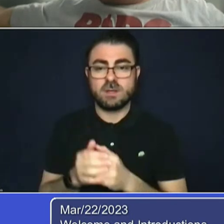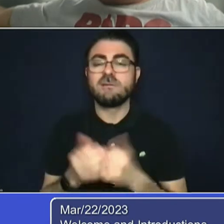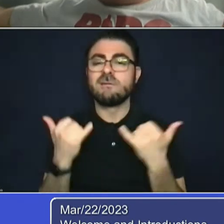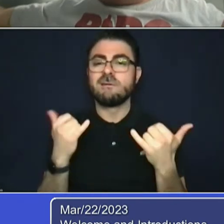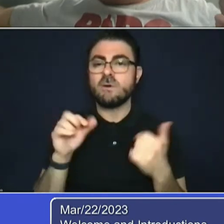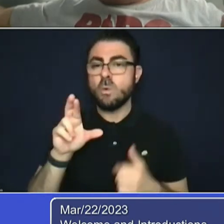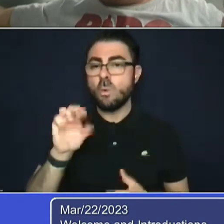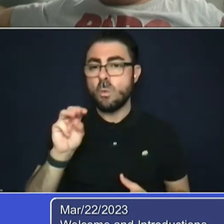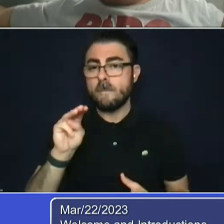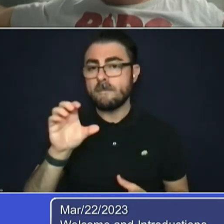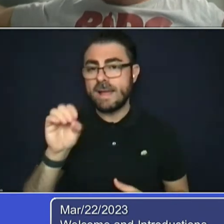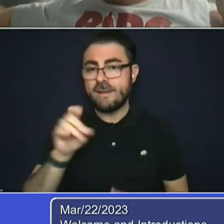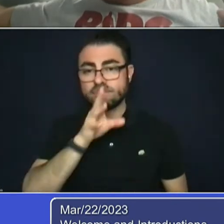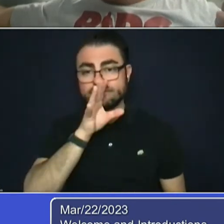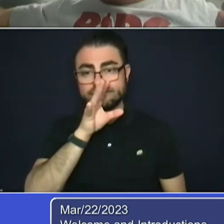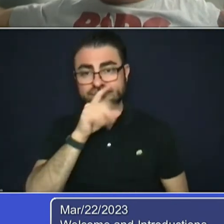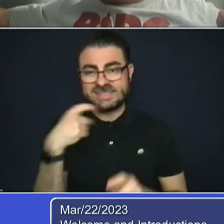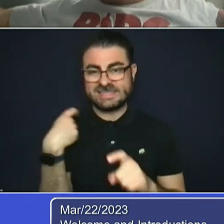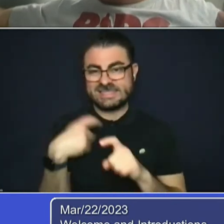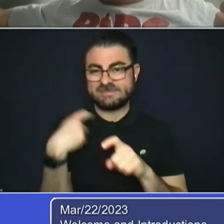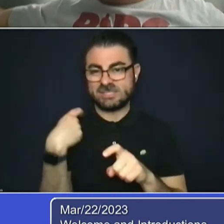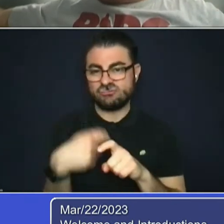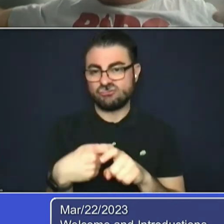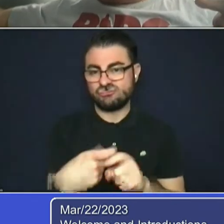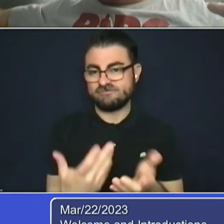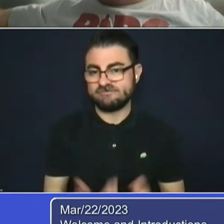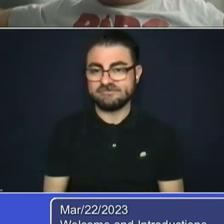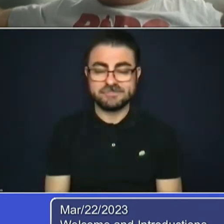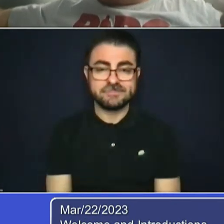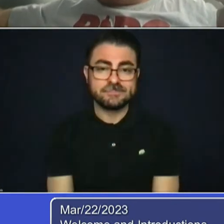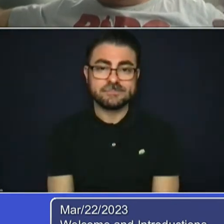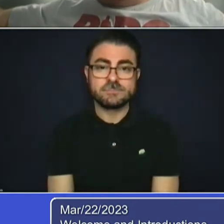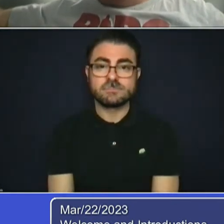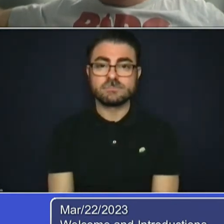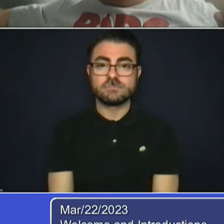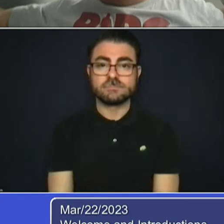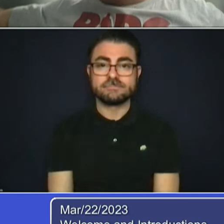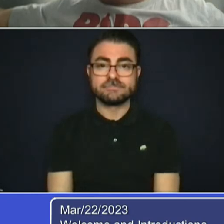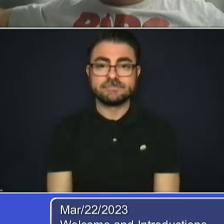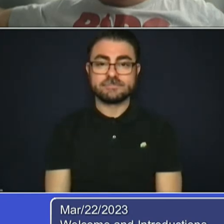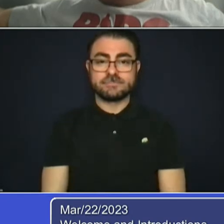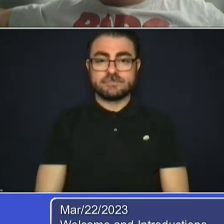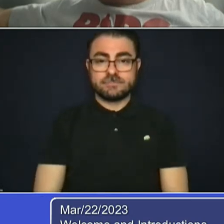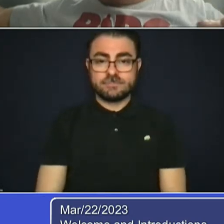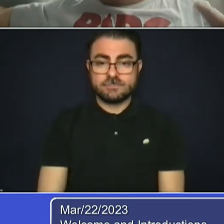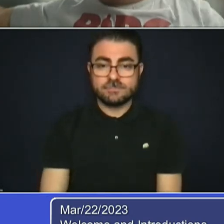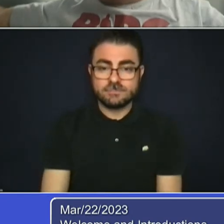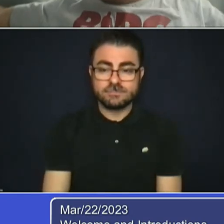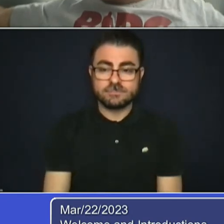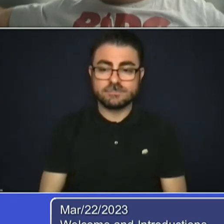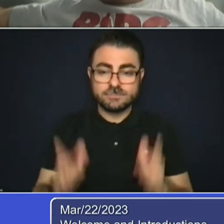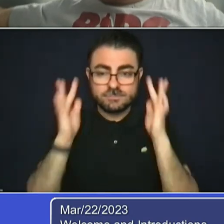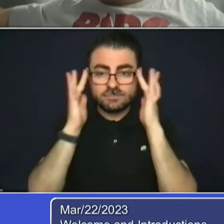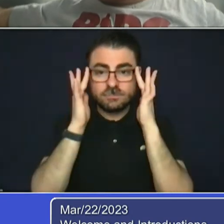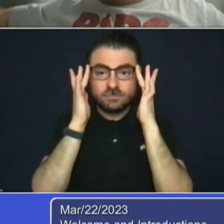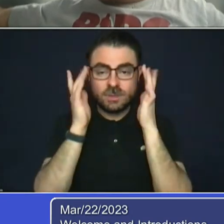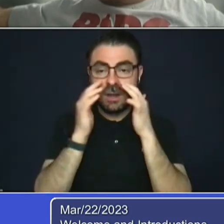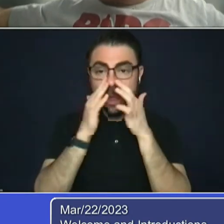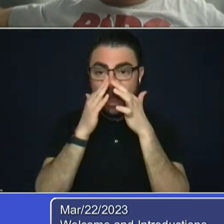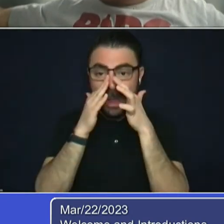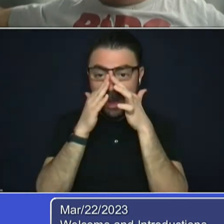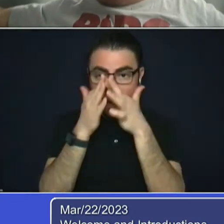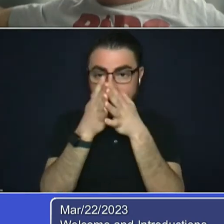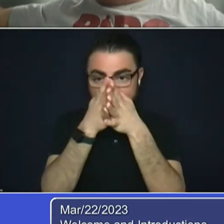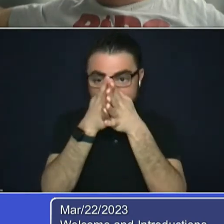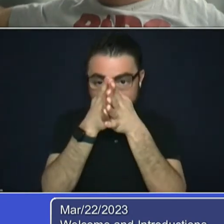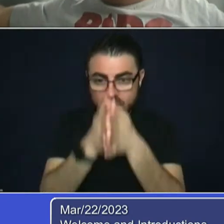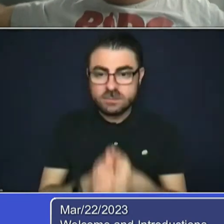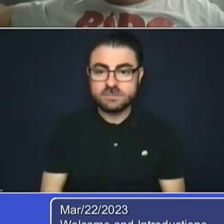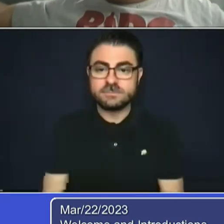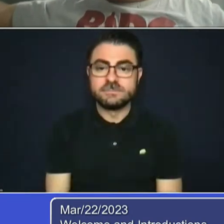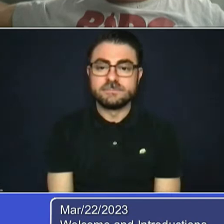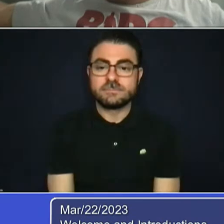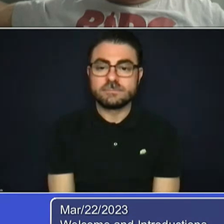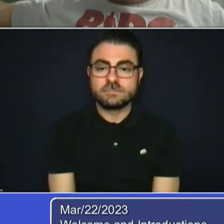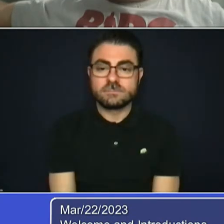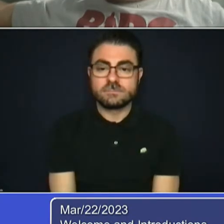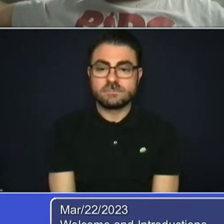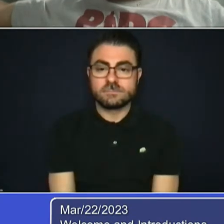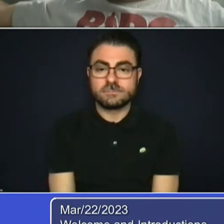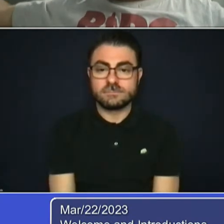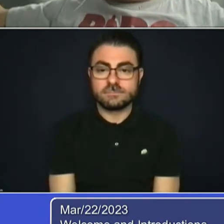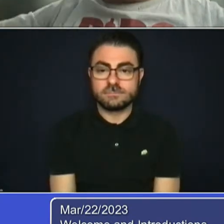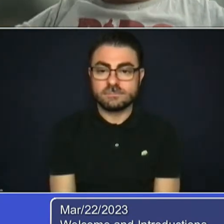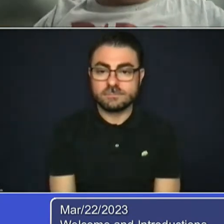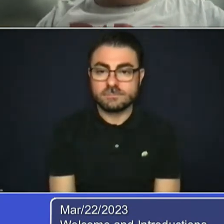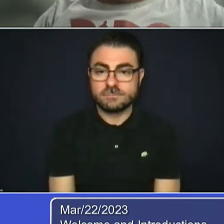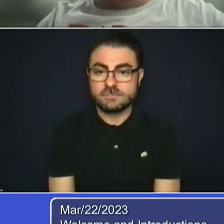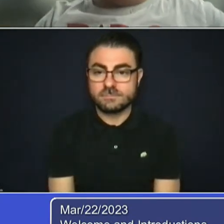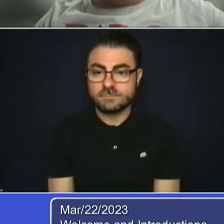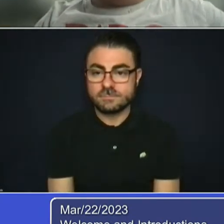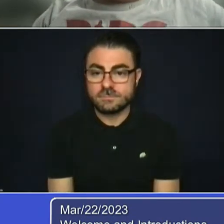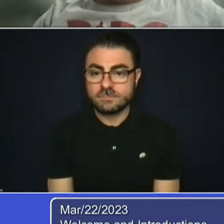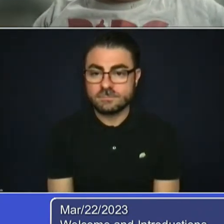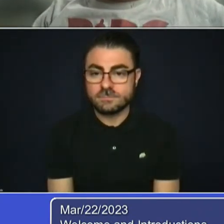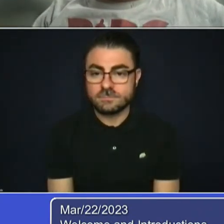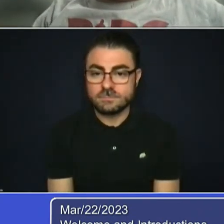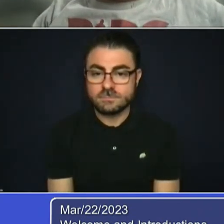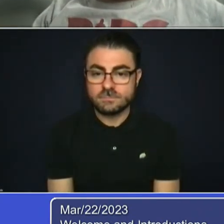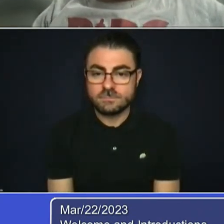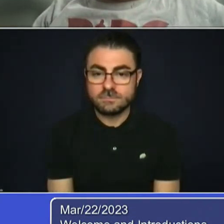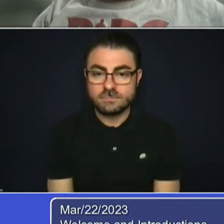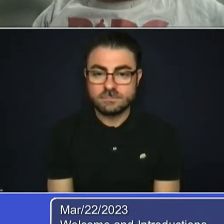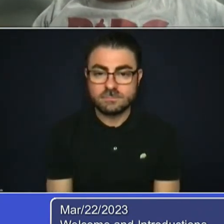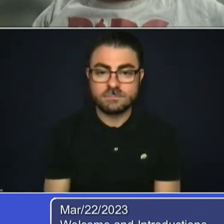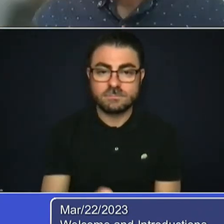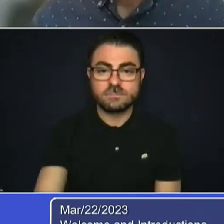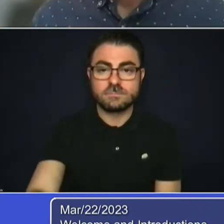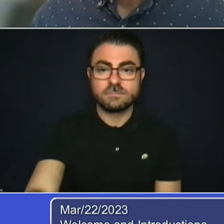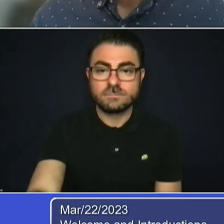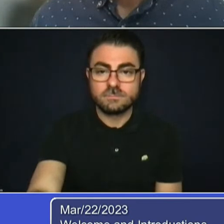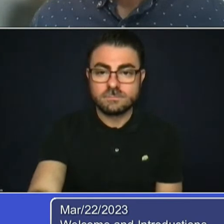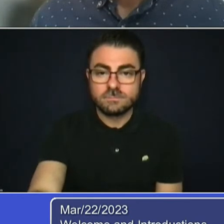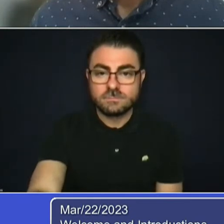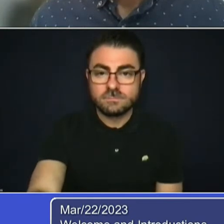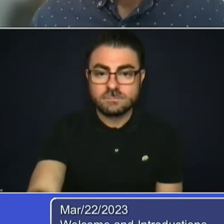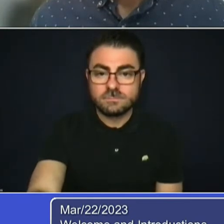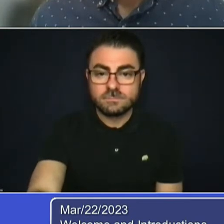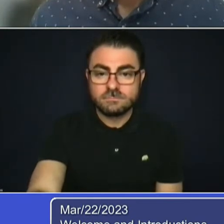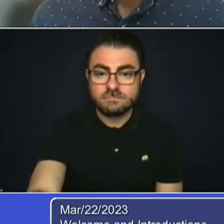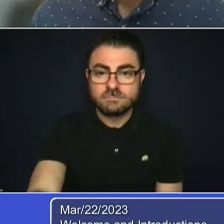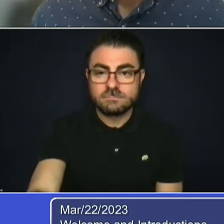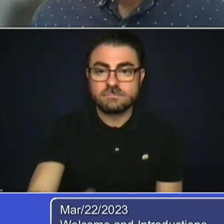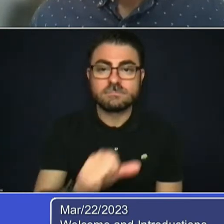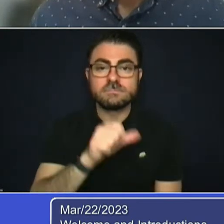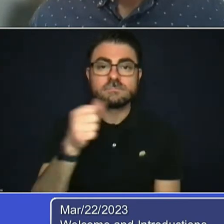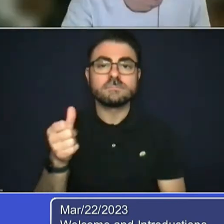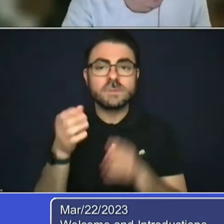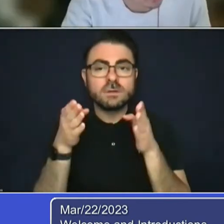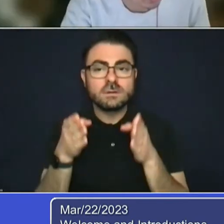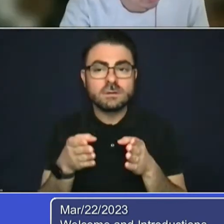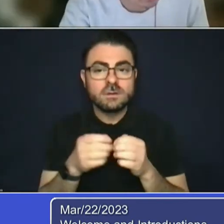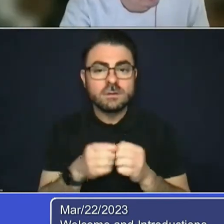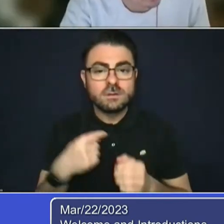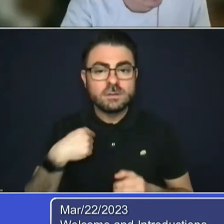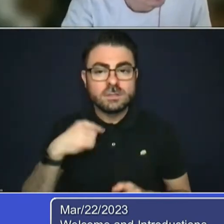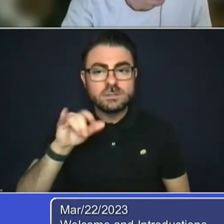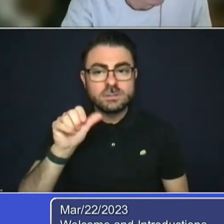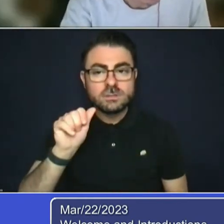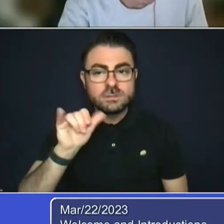DIFFERENT ROOMS.